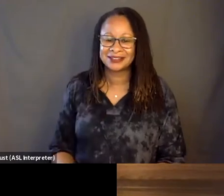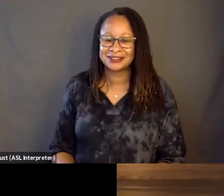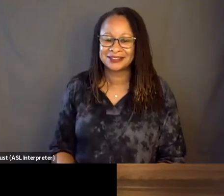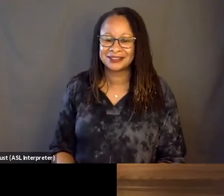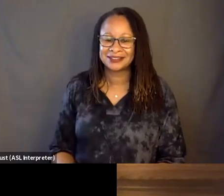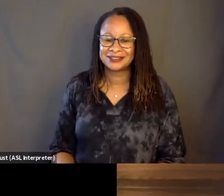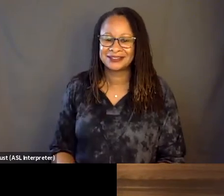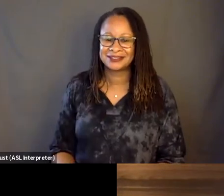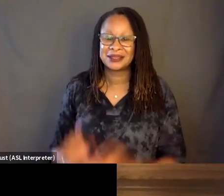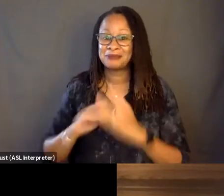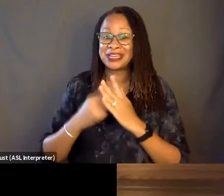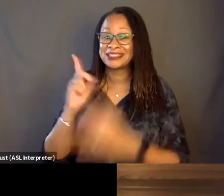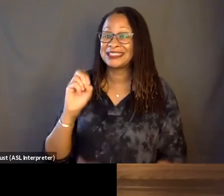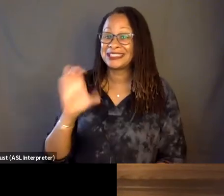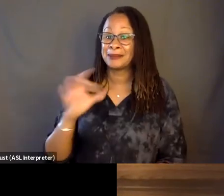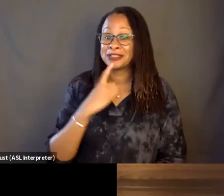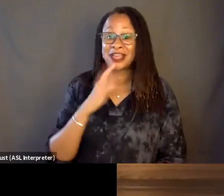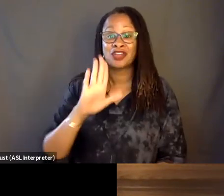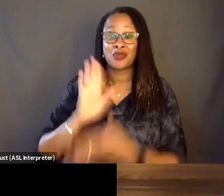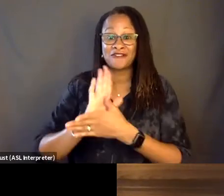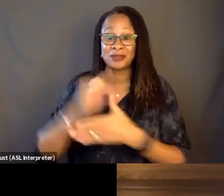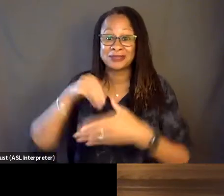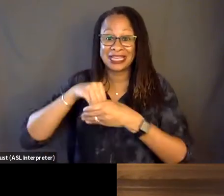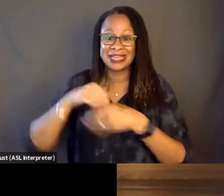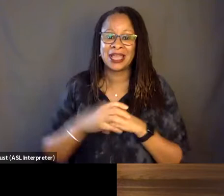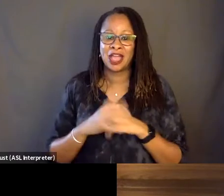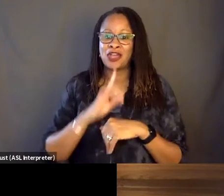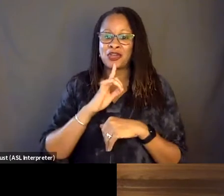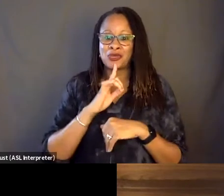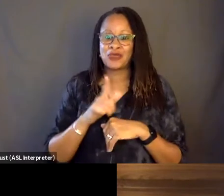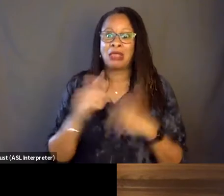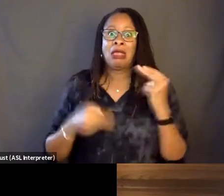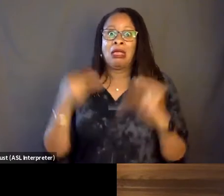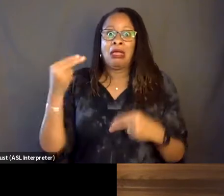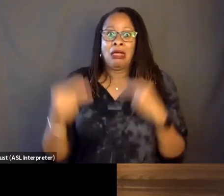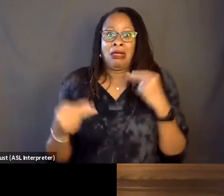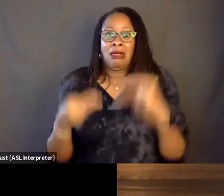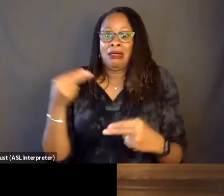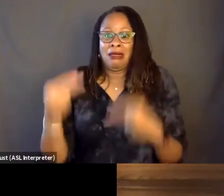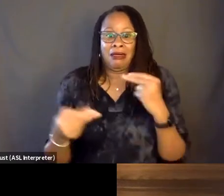beginning of December, and says, your film's in, and we had literally raced like crazy just to get them in assembly.